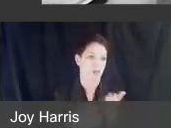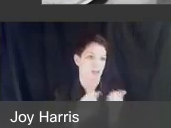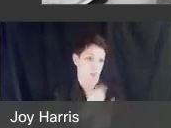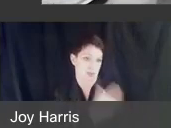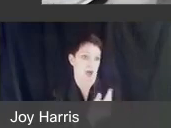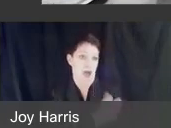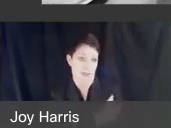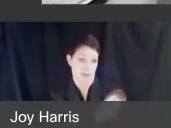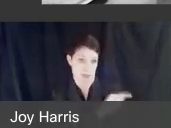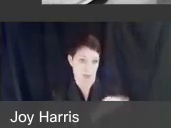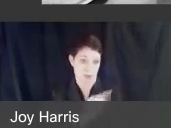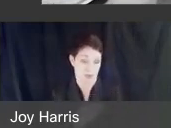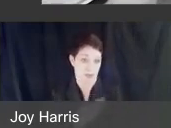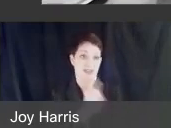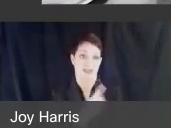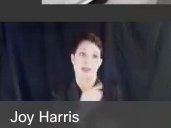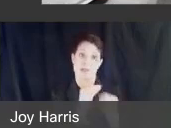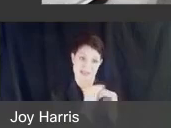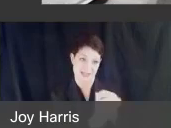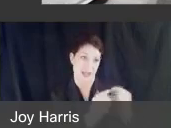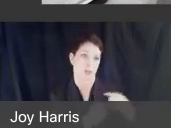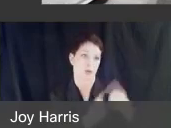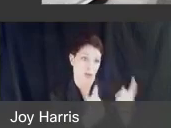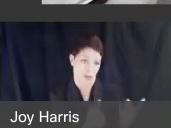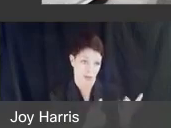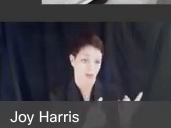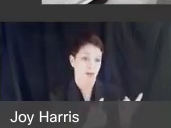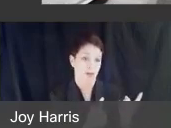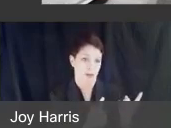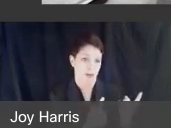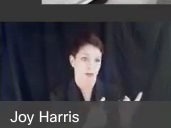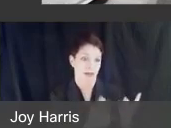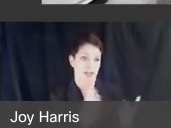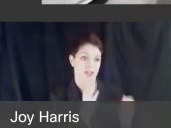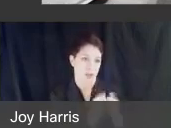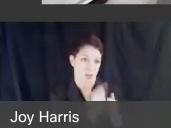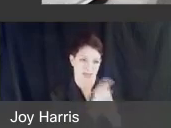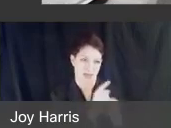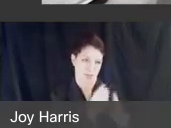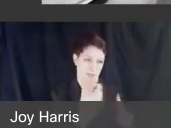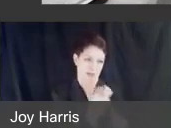stayed pretty much steady-state, so I can speak to them a little bit. I have not had a chance